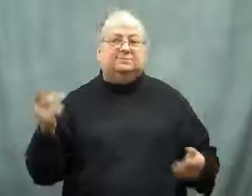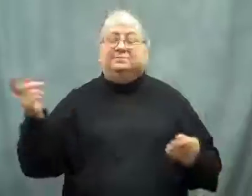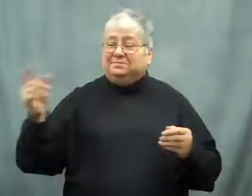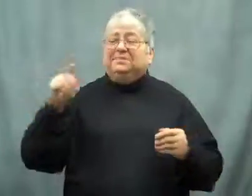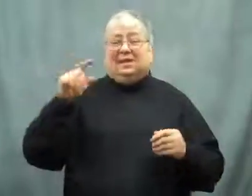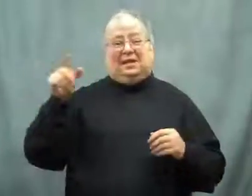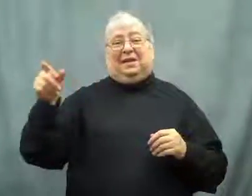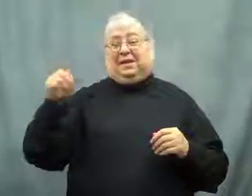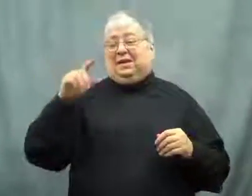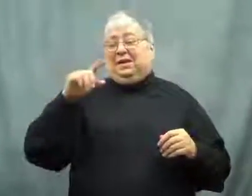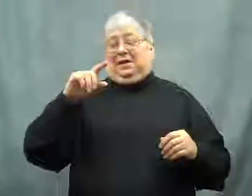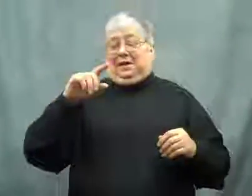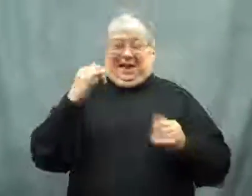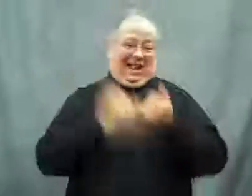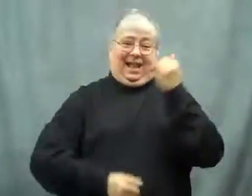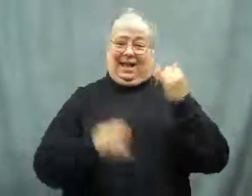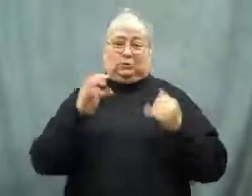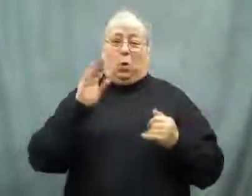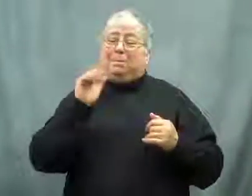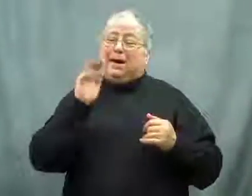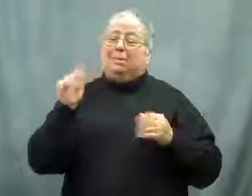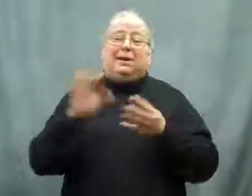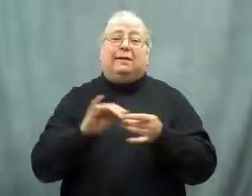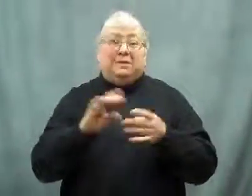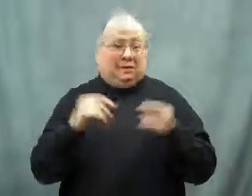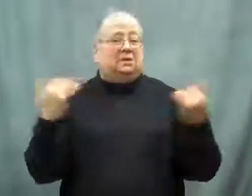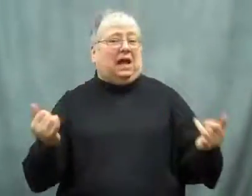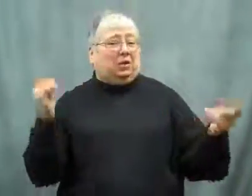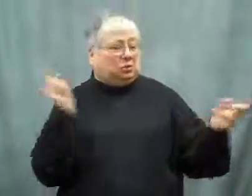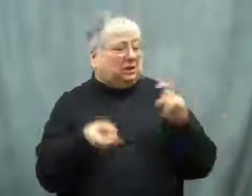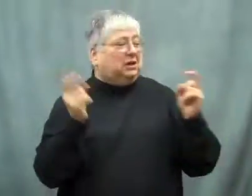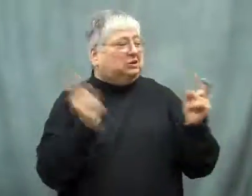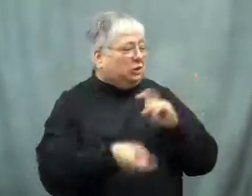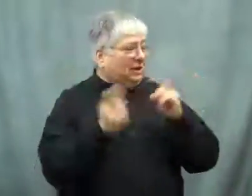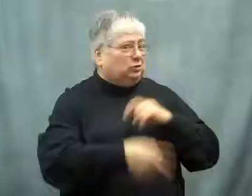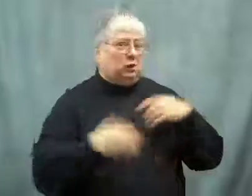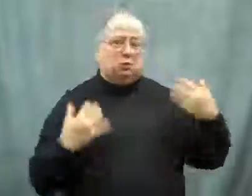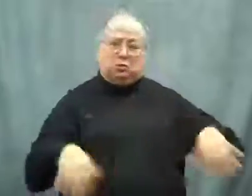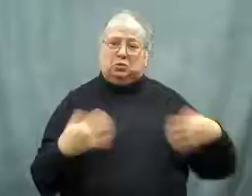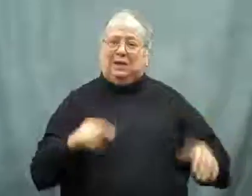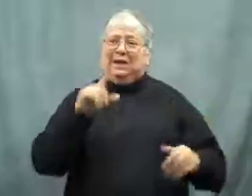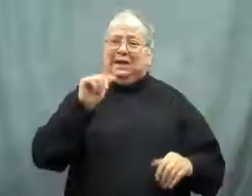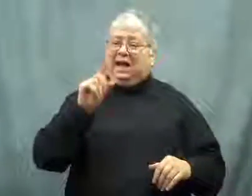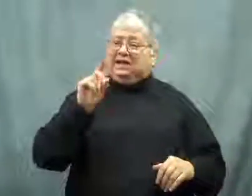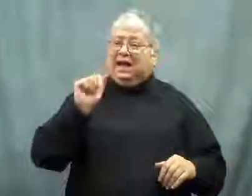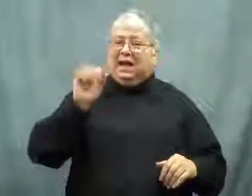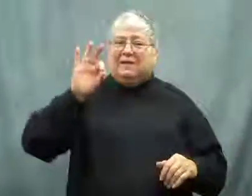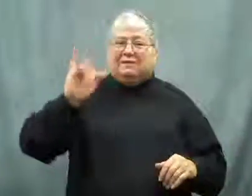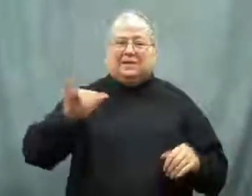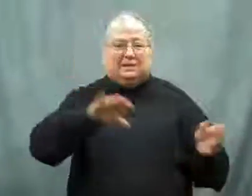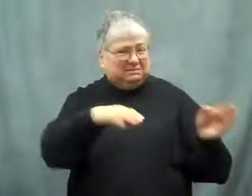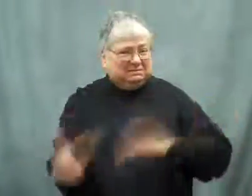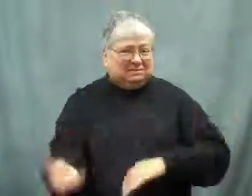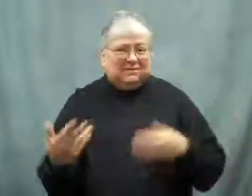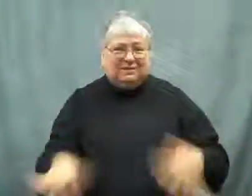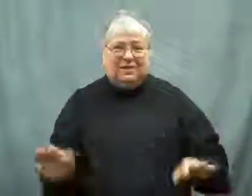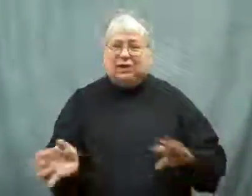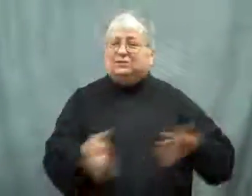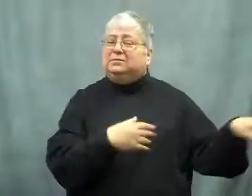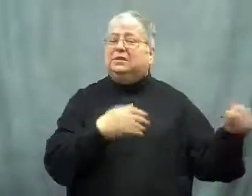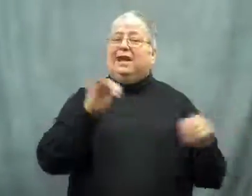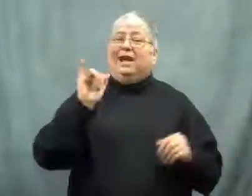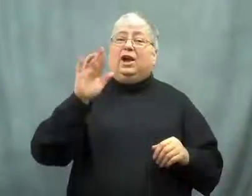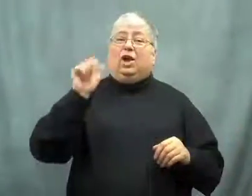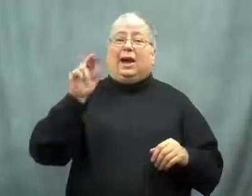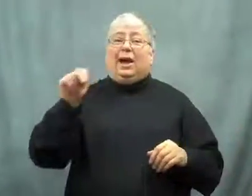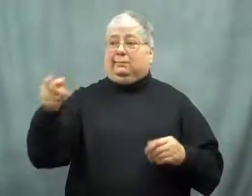In closing, Obama said there had been many changes. Ghaddafi was gone.